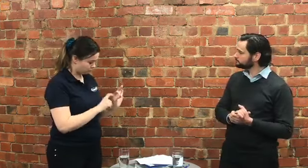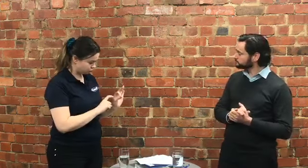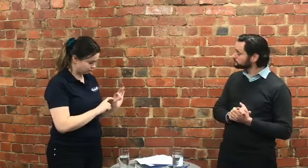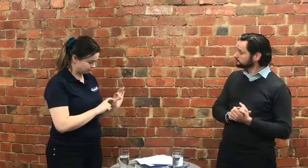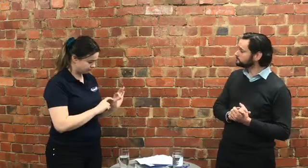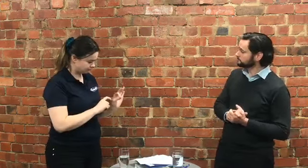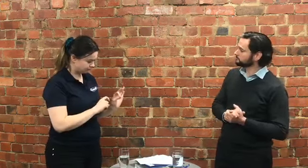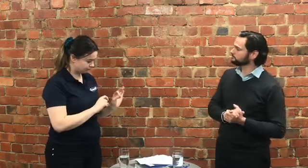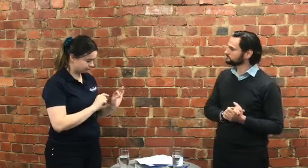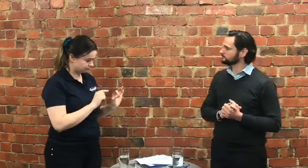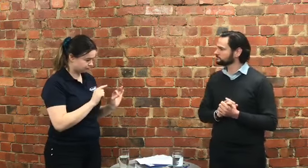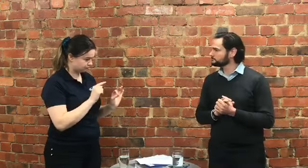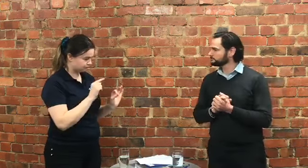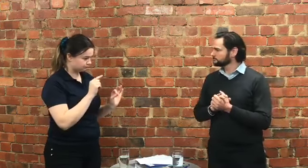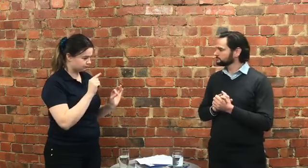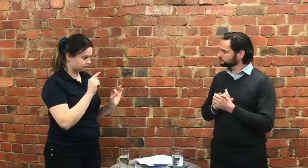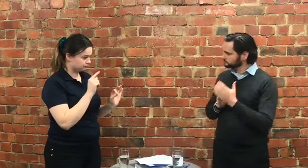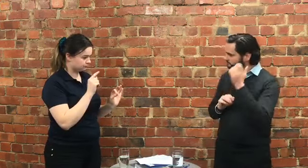Okay, so Adam I have another question for you.